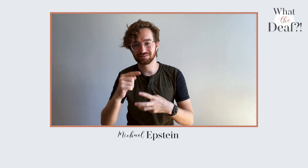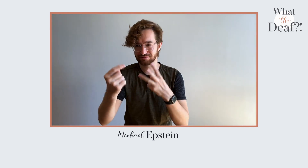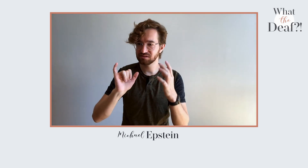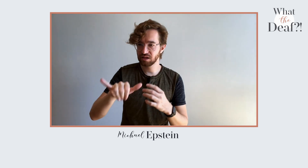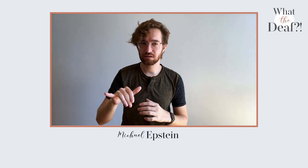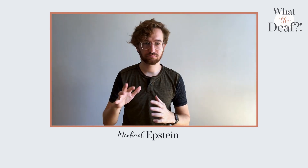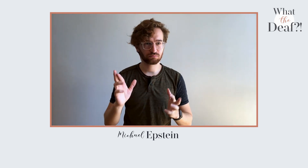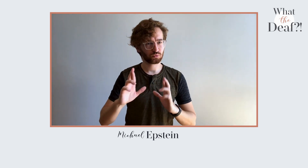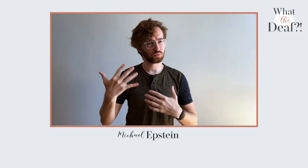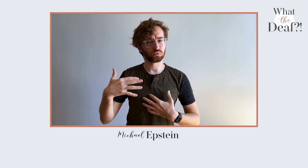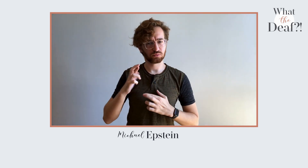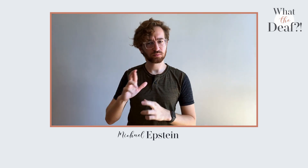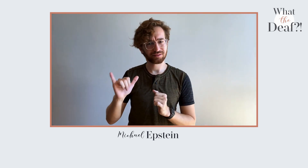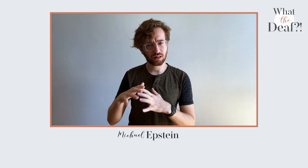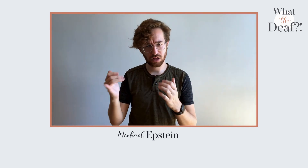And I respect those fields greatly.